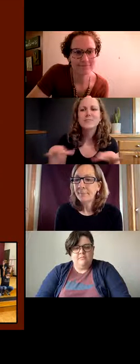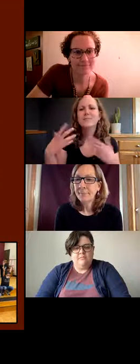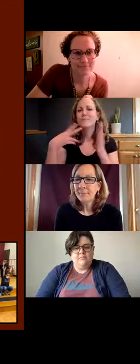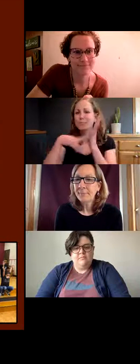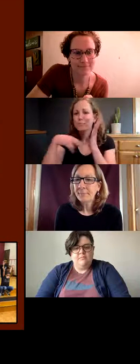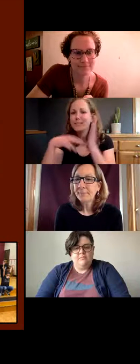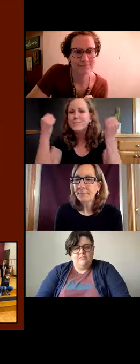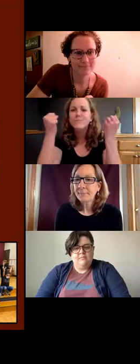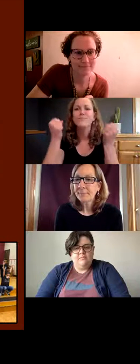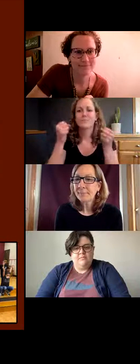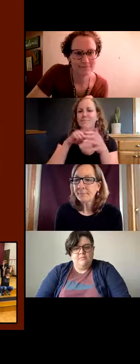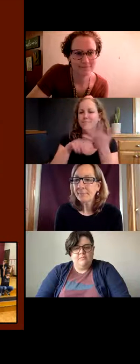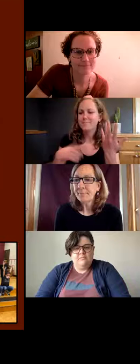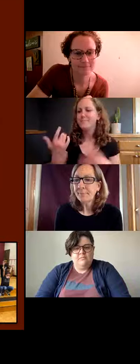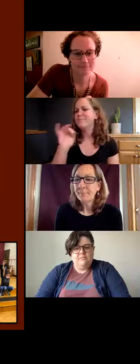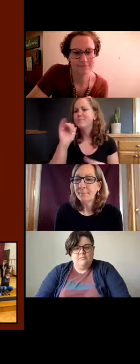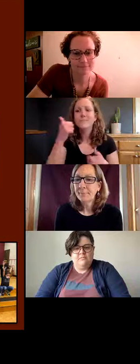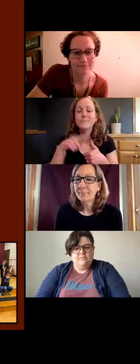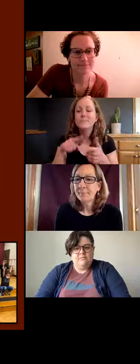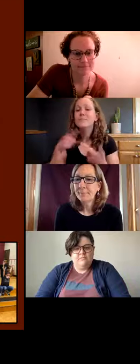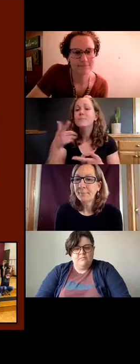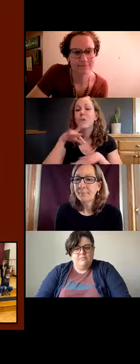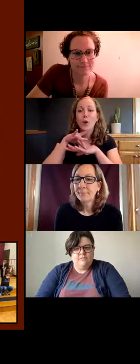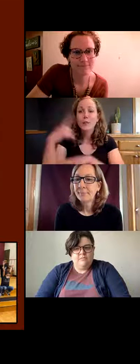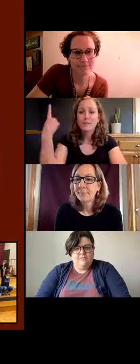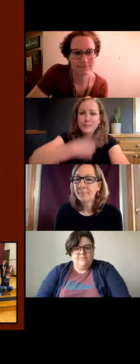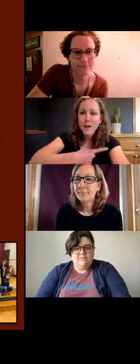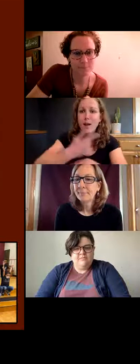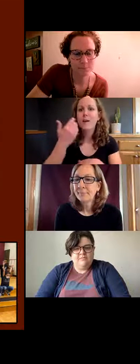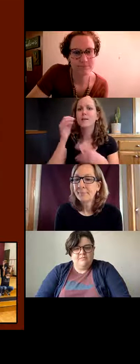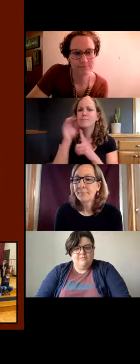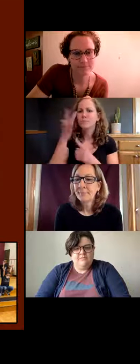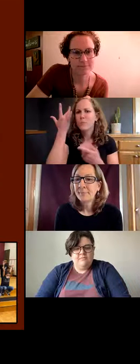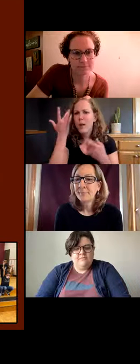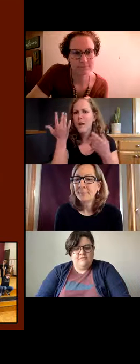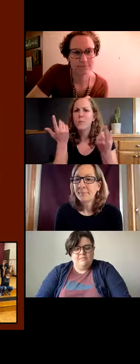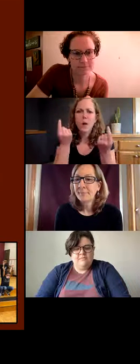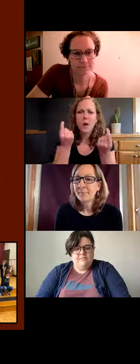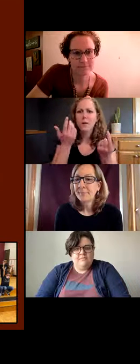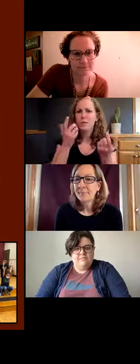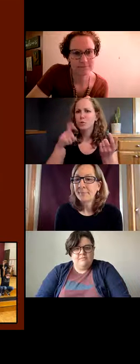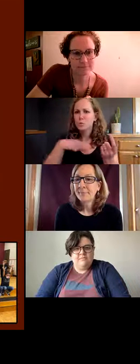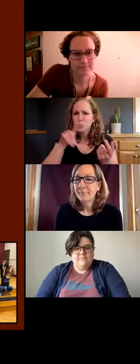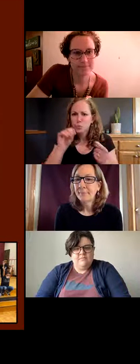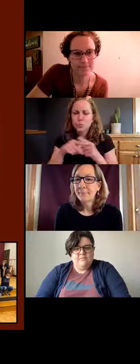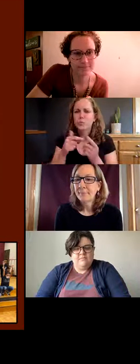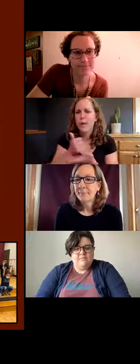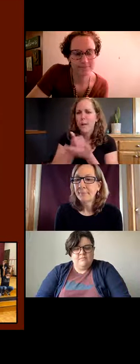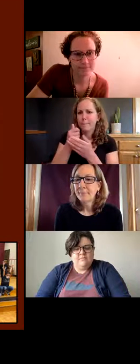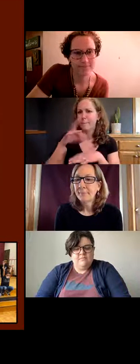Uh, doing craft activities, signing books to the students. On Earth Day, we expose them to why we